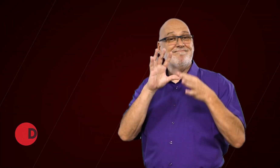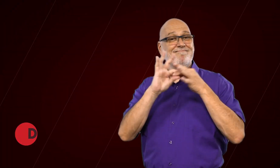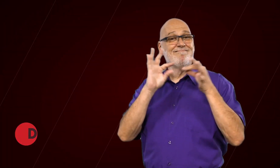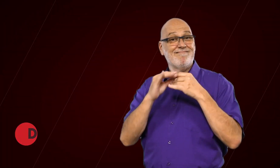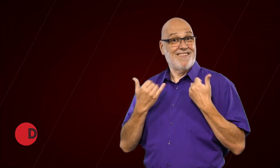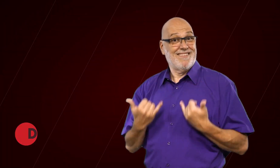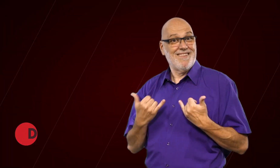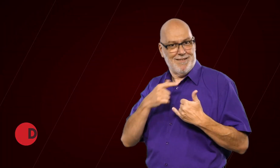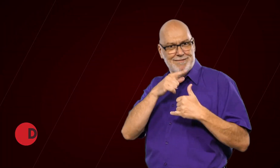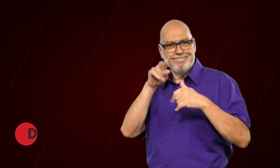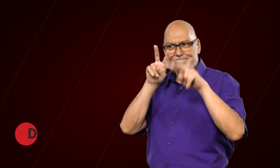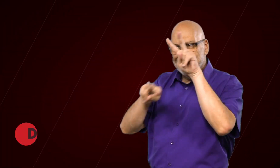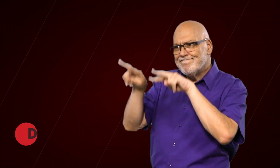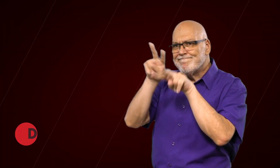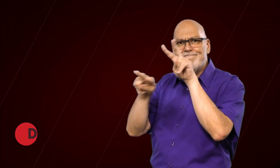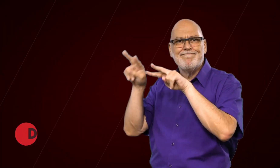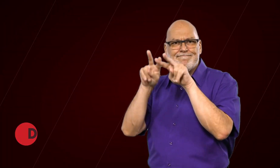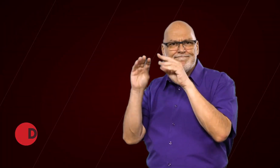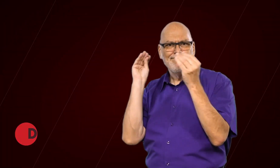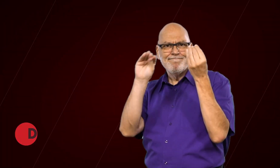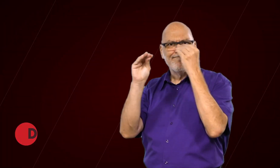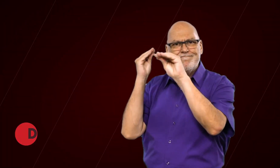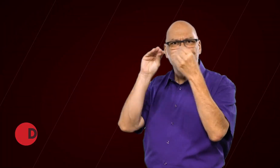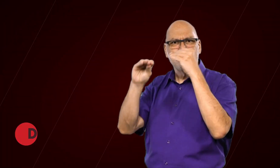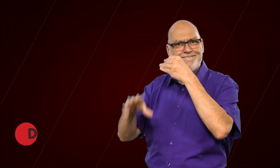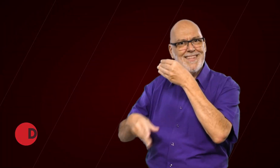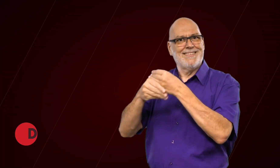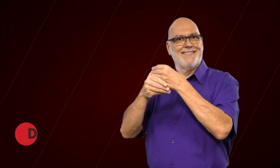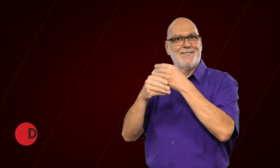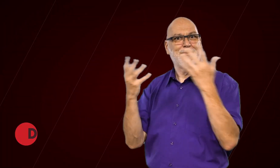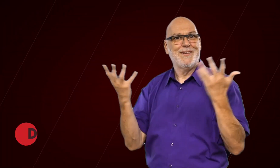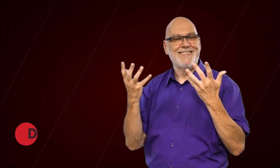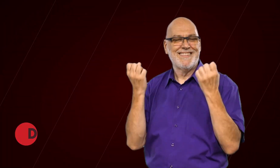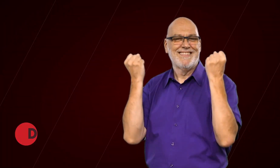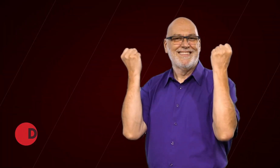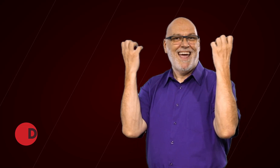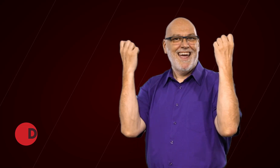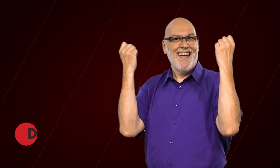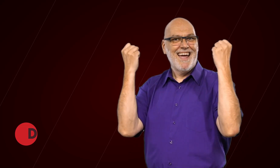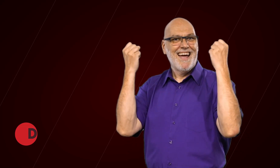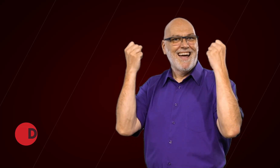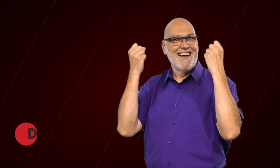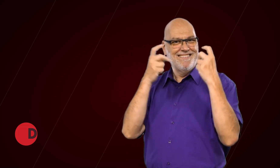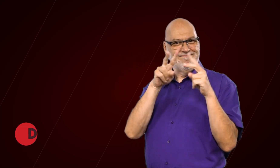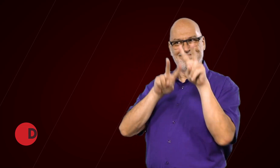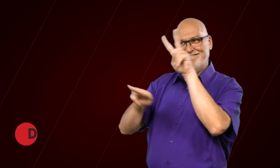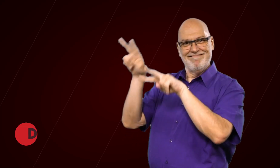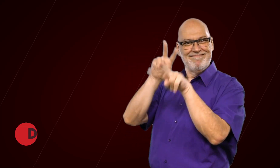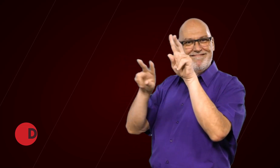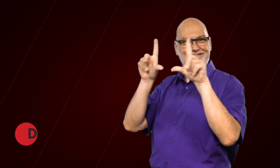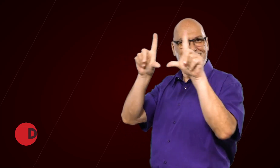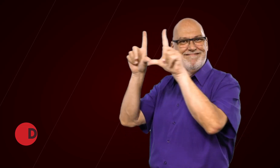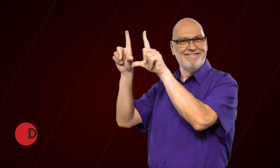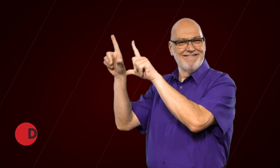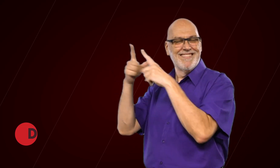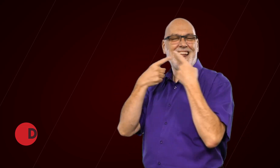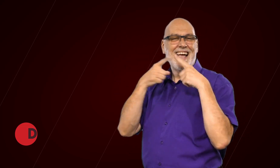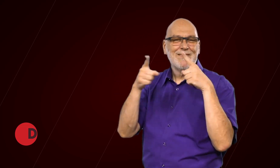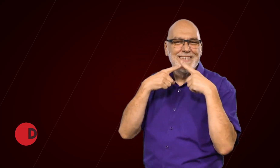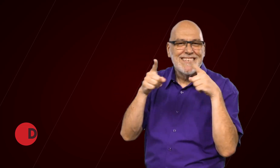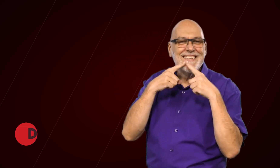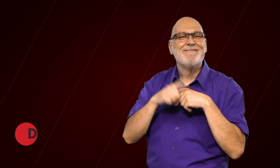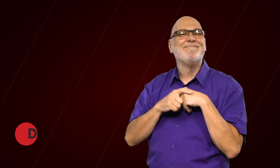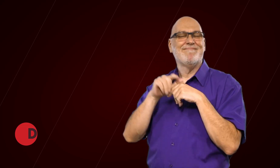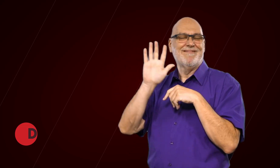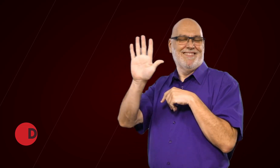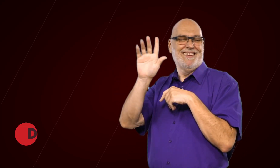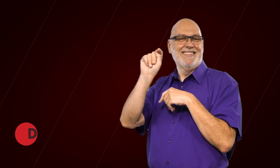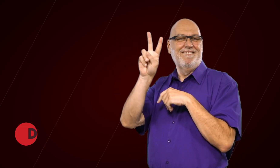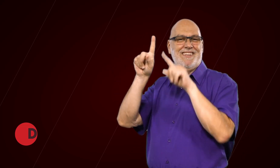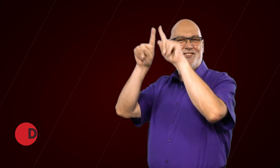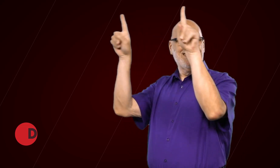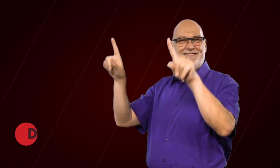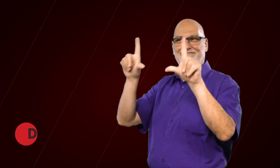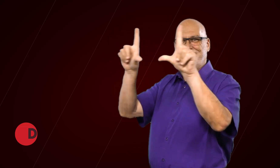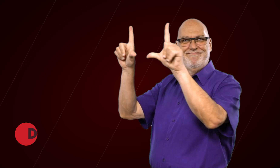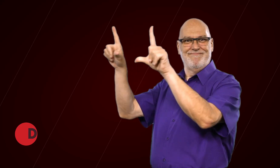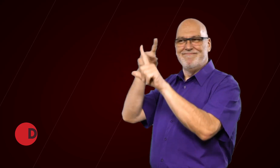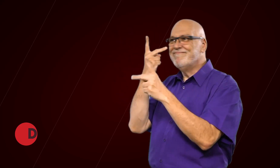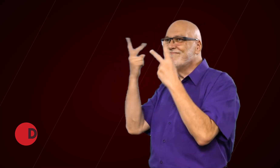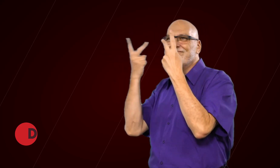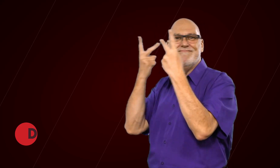[Anselmo]: She also said they are currently evaluating the addition of